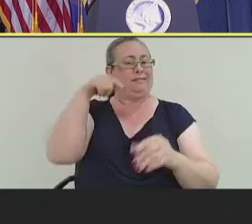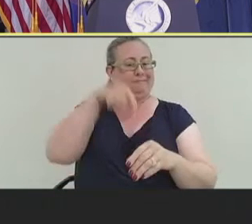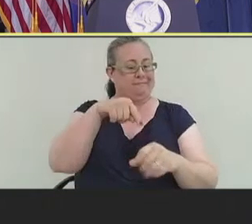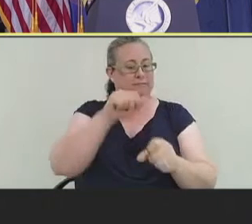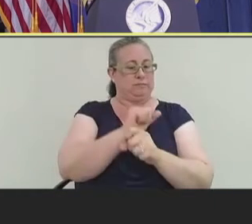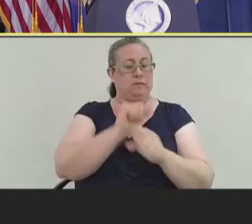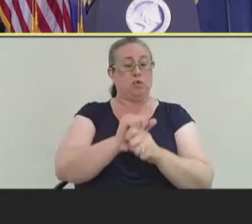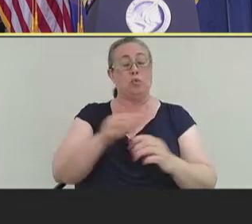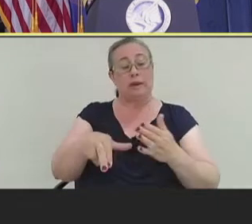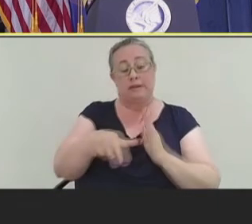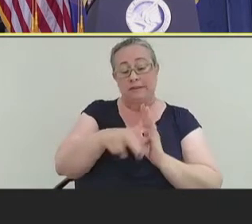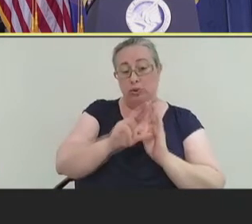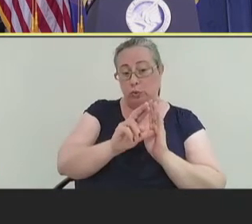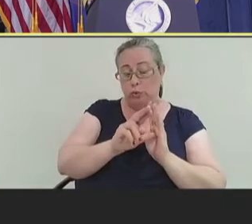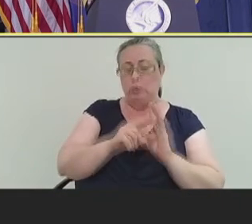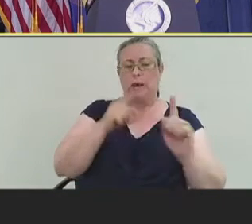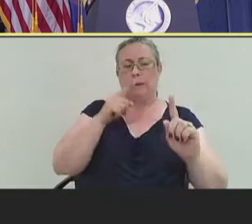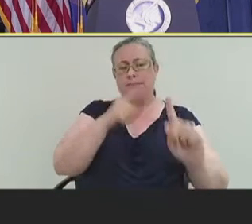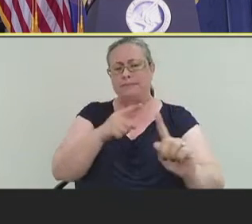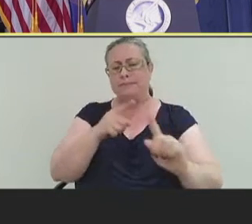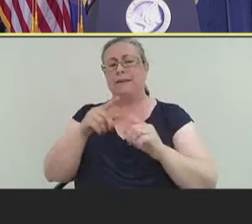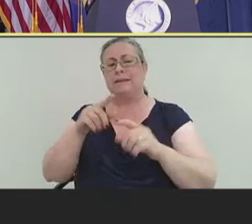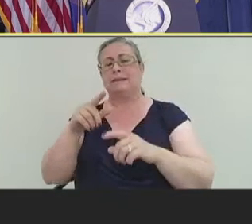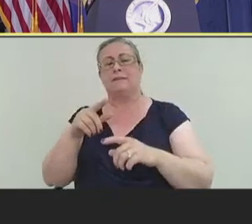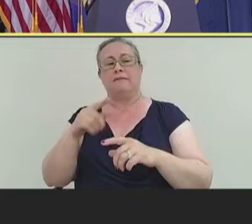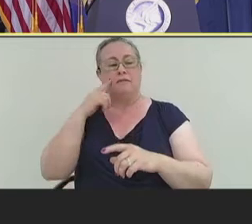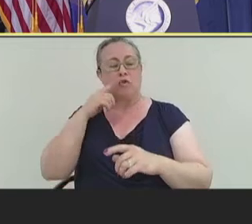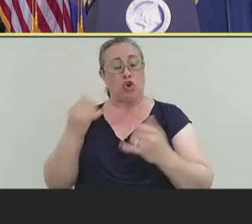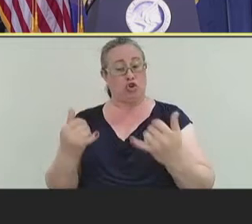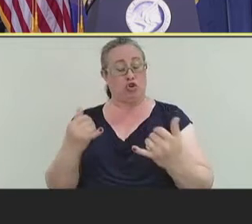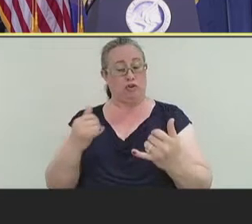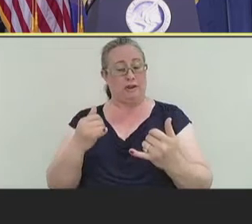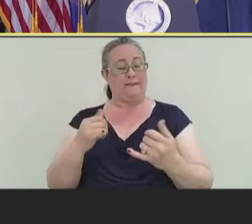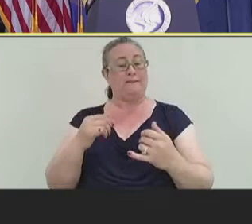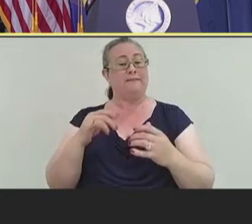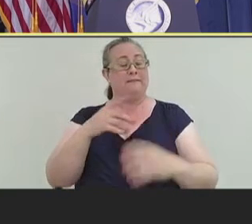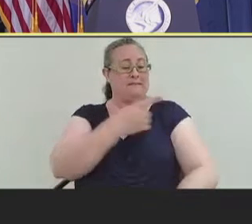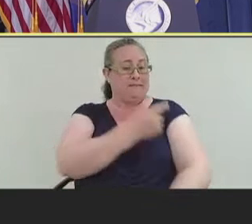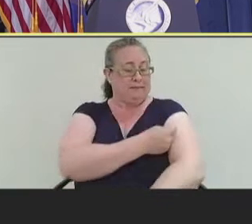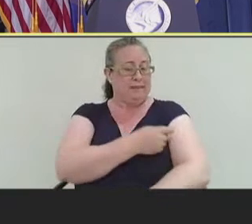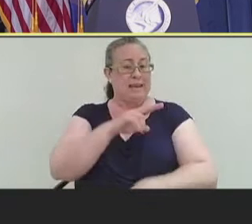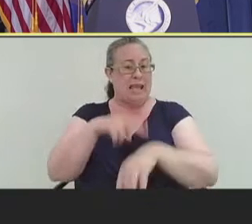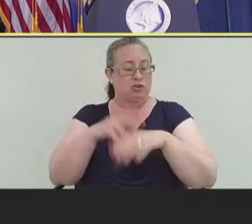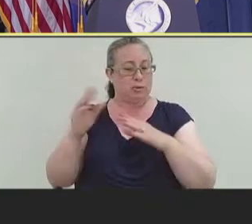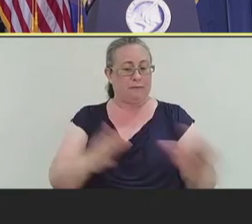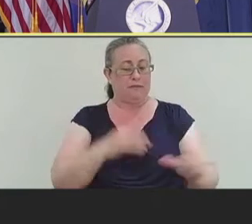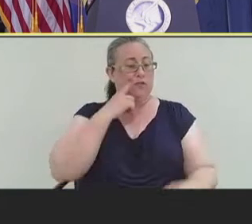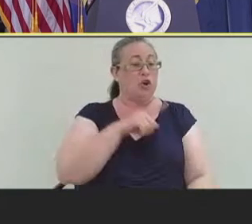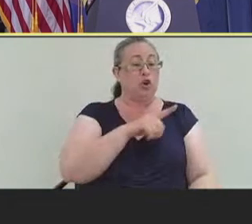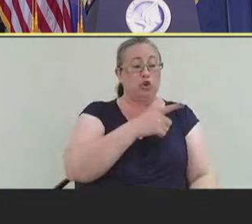and indicators of the current Vaccine National Strategic Plan 2021-2025. And